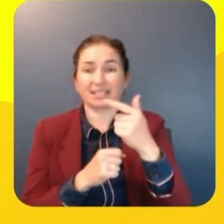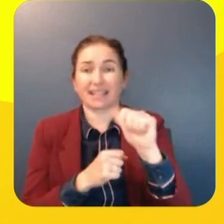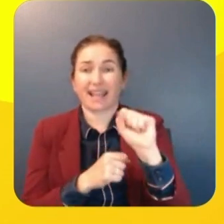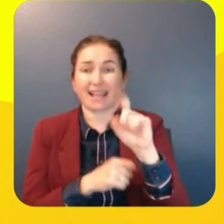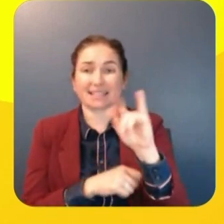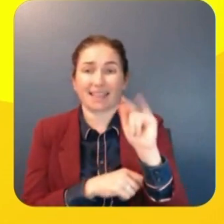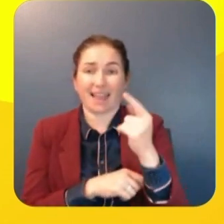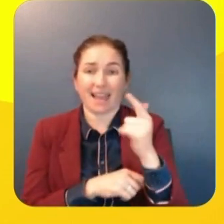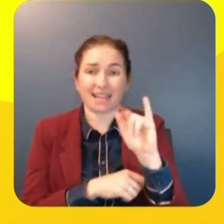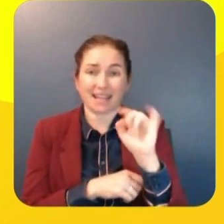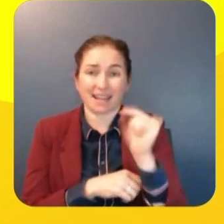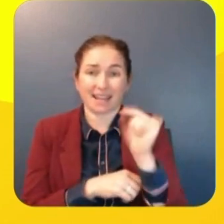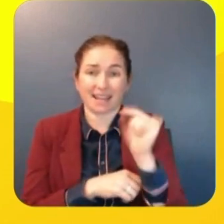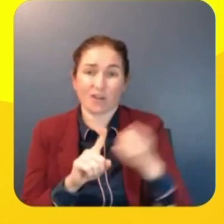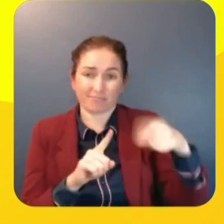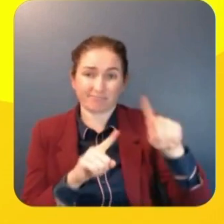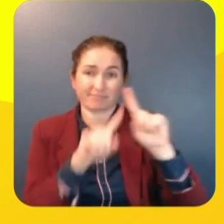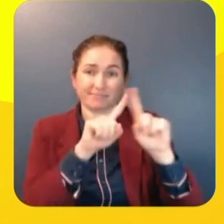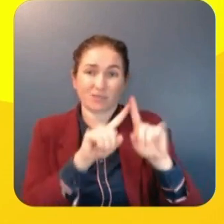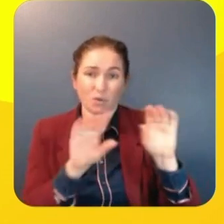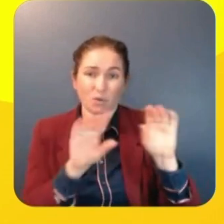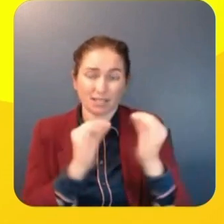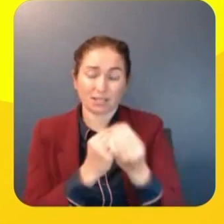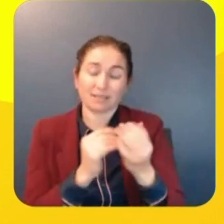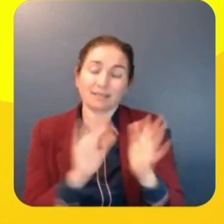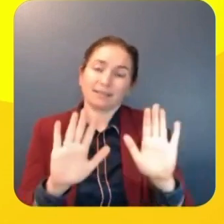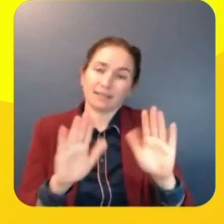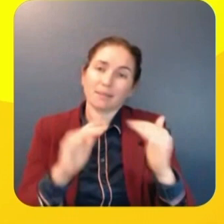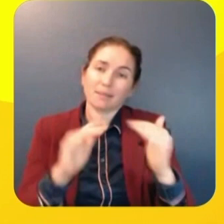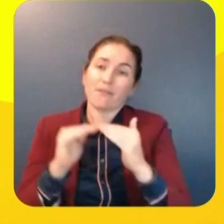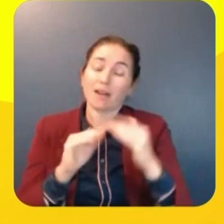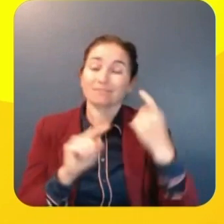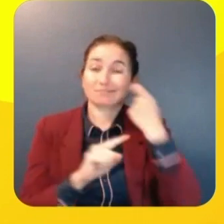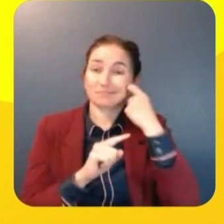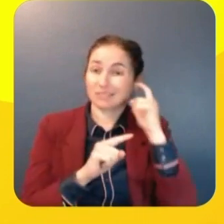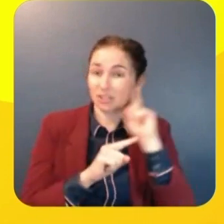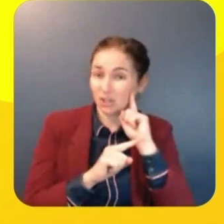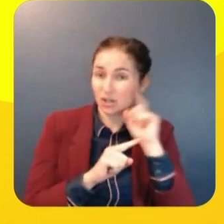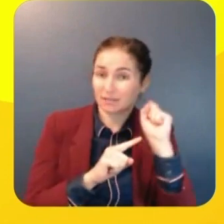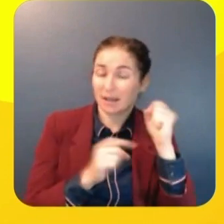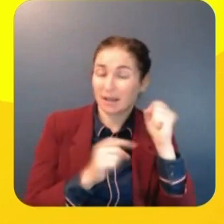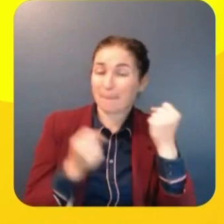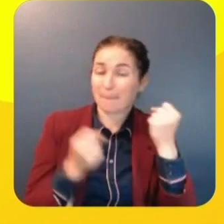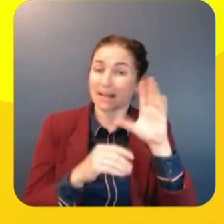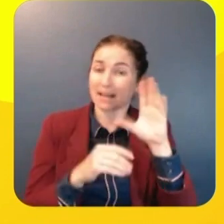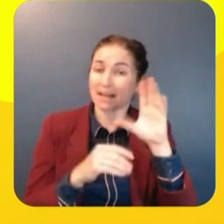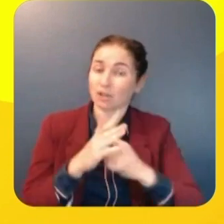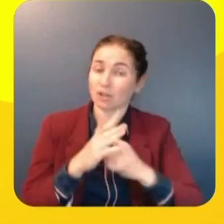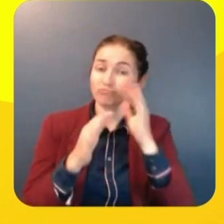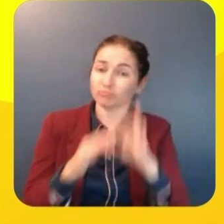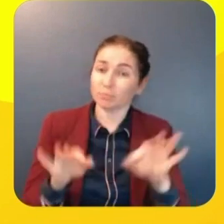To be fair, and as we've just heard, many companies have begun to make critical shifts to meaningfully incorporate DEI as